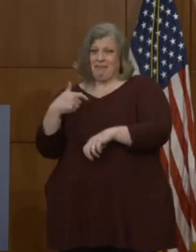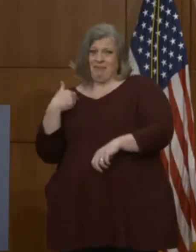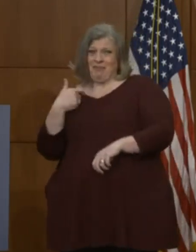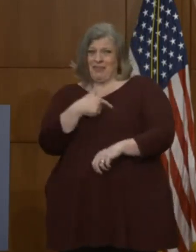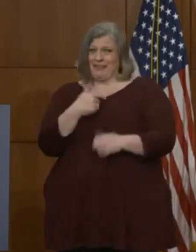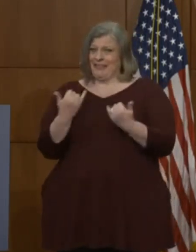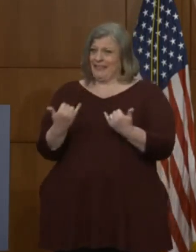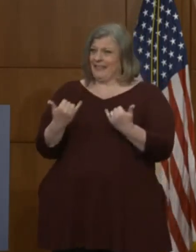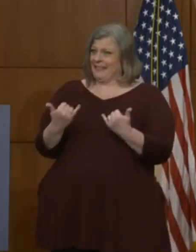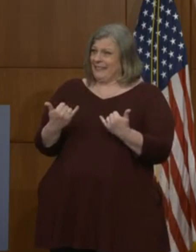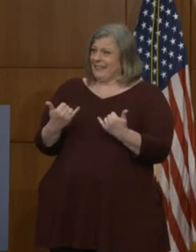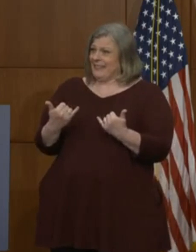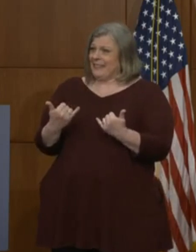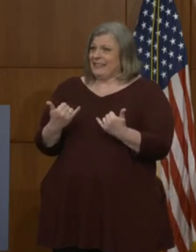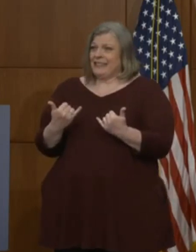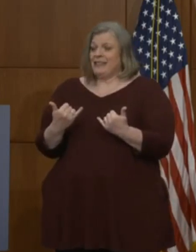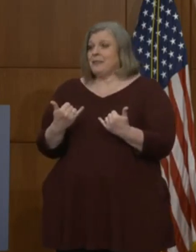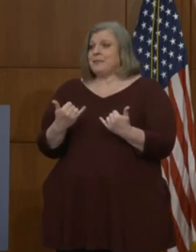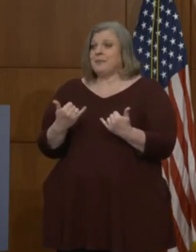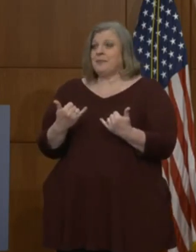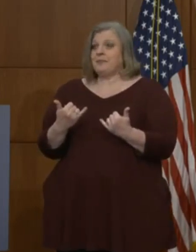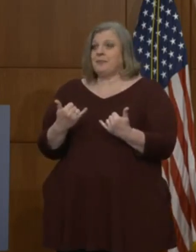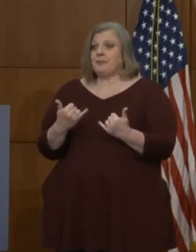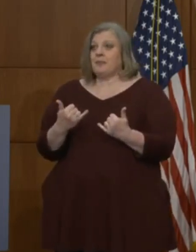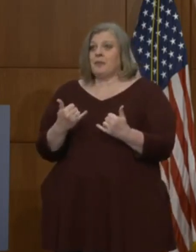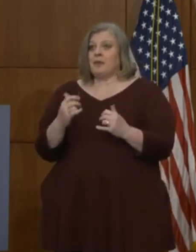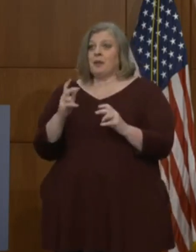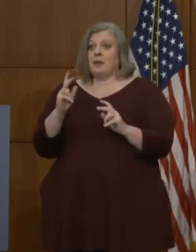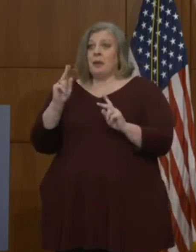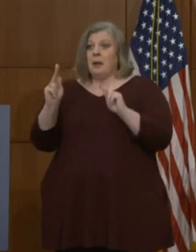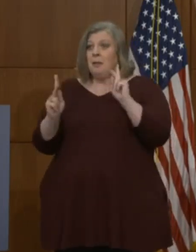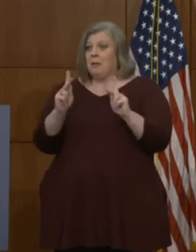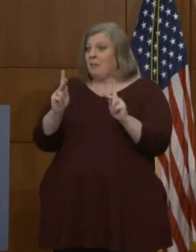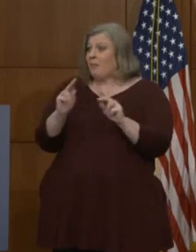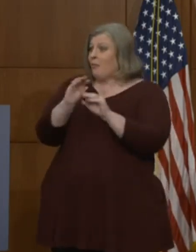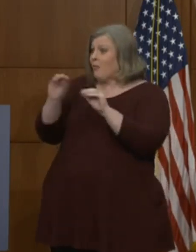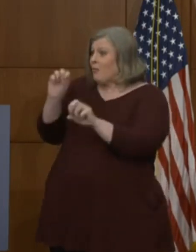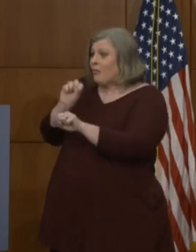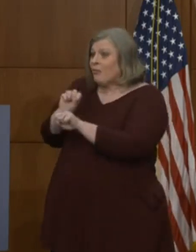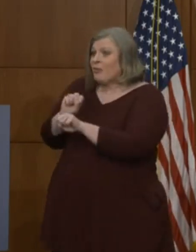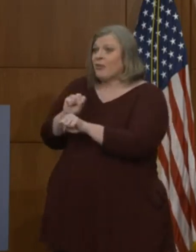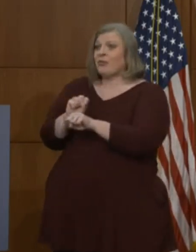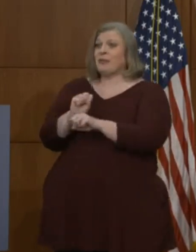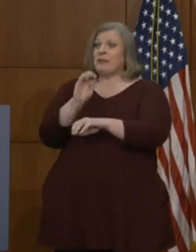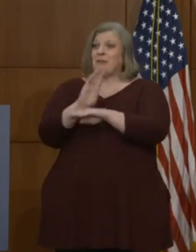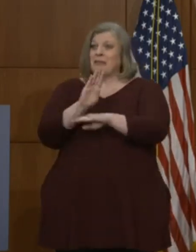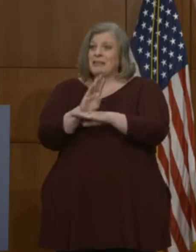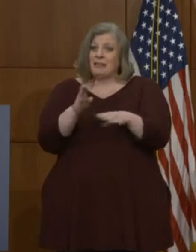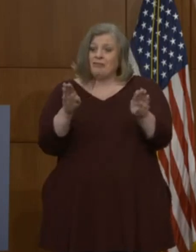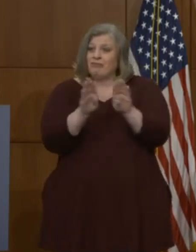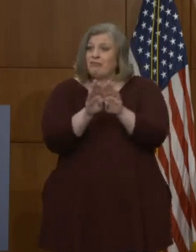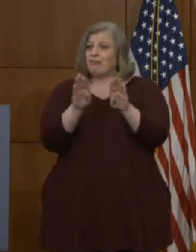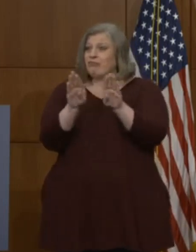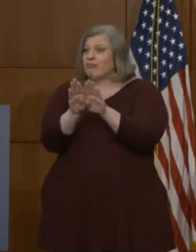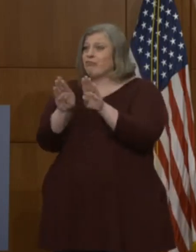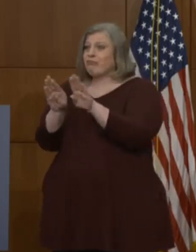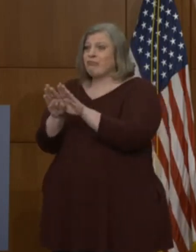THIS IS BEEN A FRUSTRATING TIME FOR ALL OF US. PEOPLE ARE OUT FOR ALL OF US. PEOPLE ARE OUT OF WORK BUSINESSES ARE CLOSED